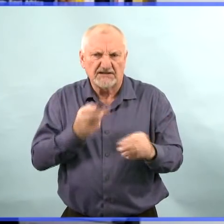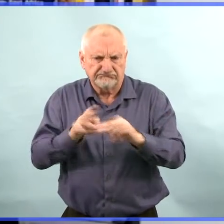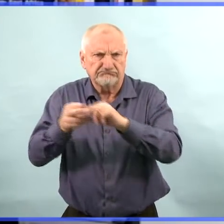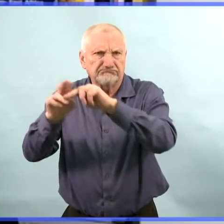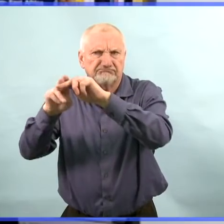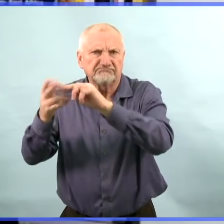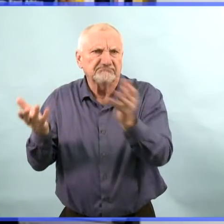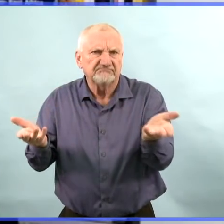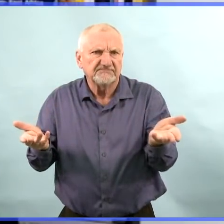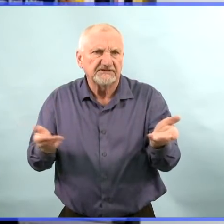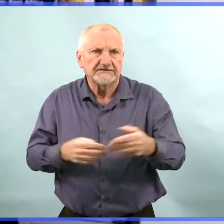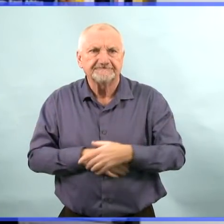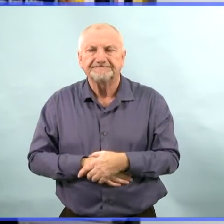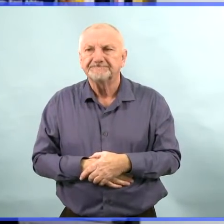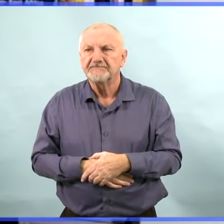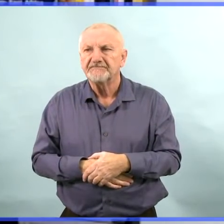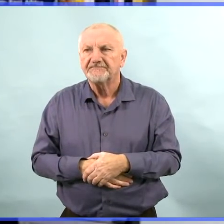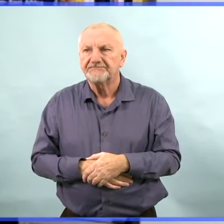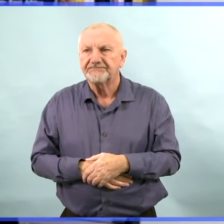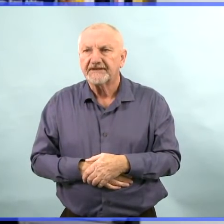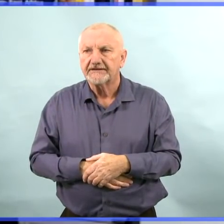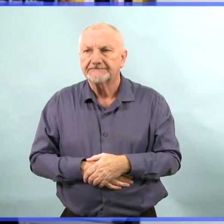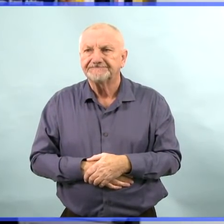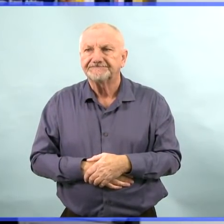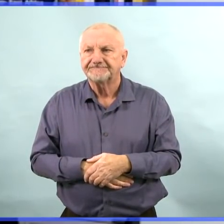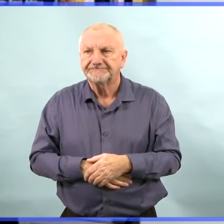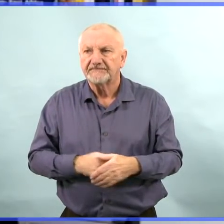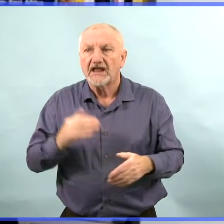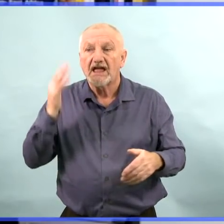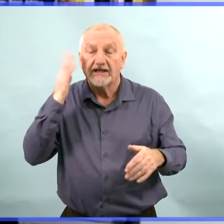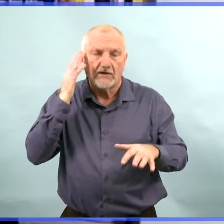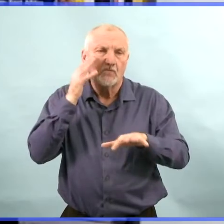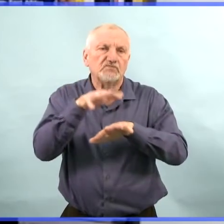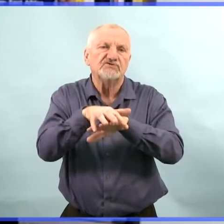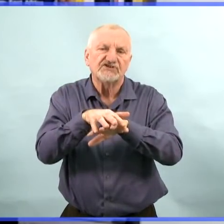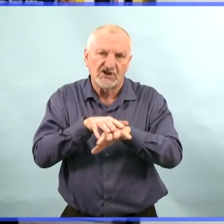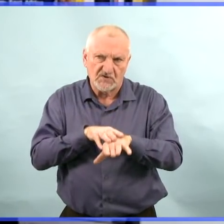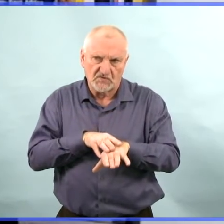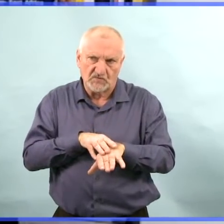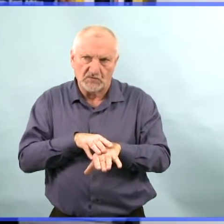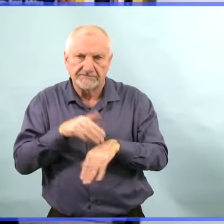targeted misinformation campaigns for people who live in those areas and they are being